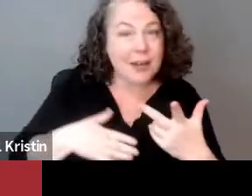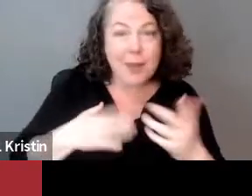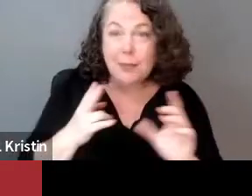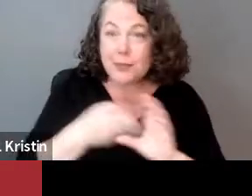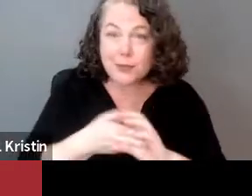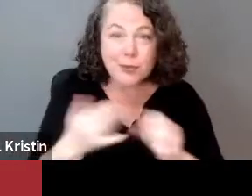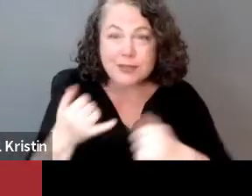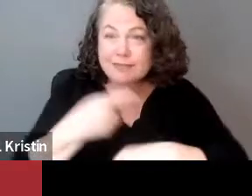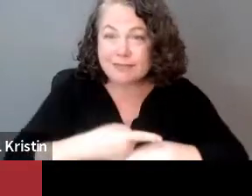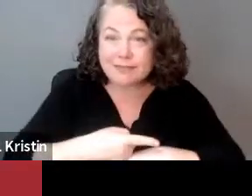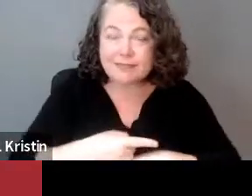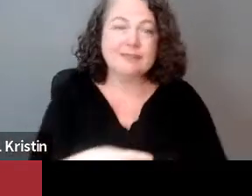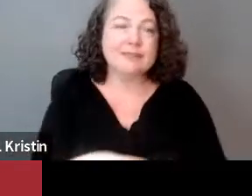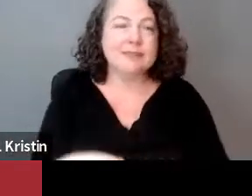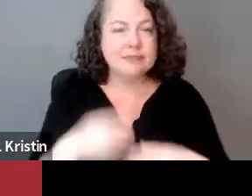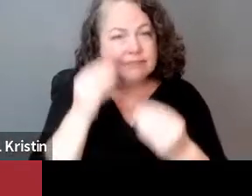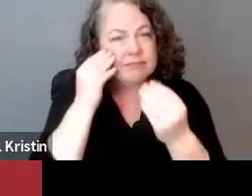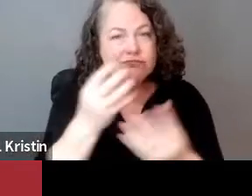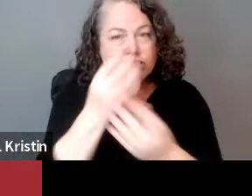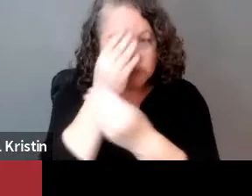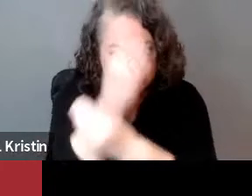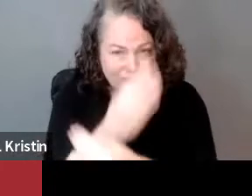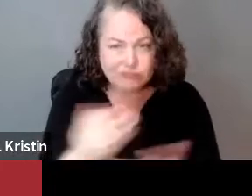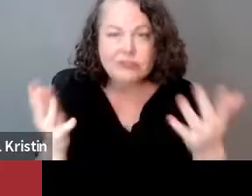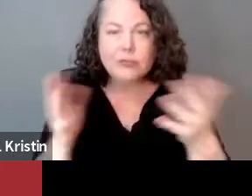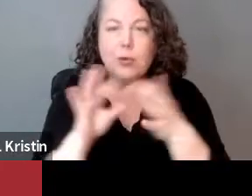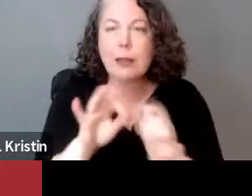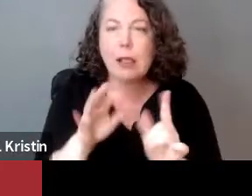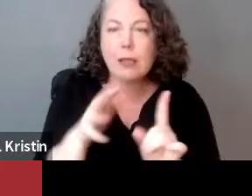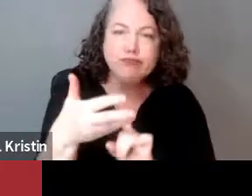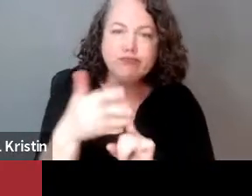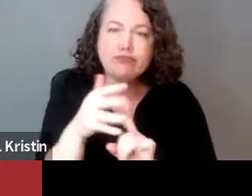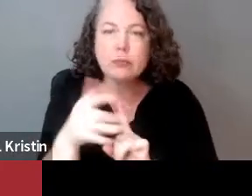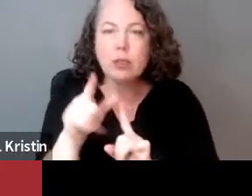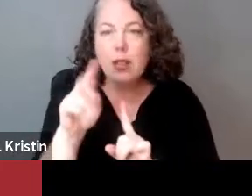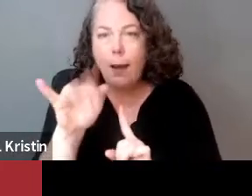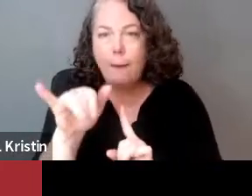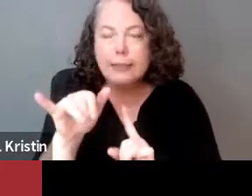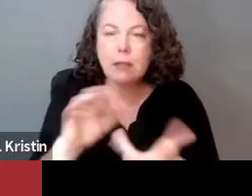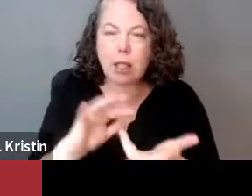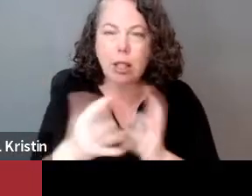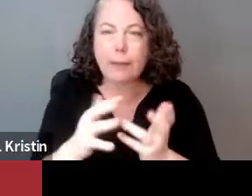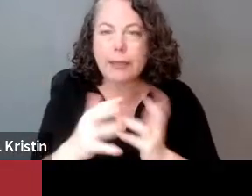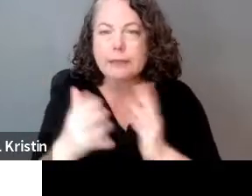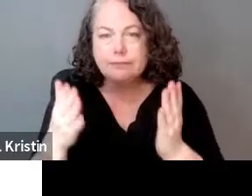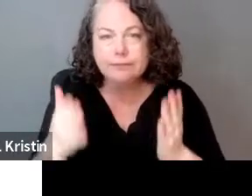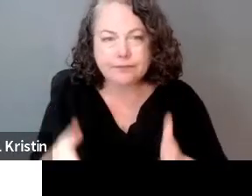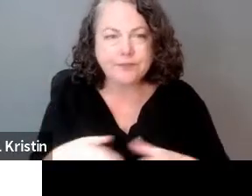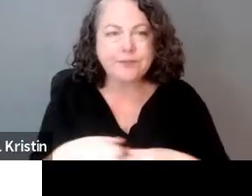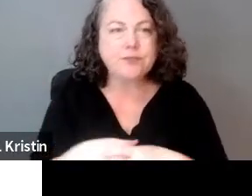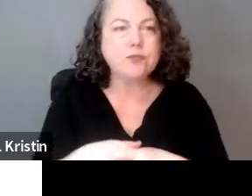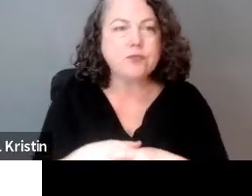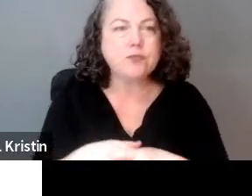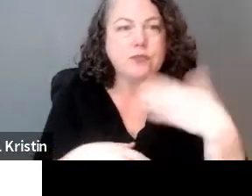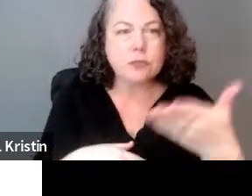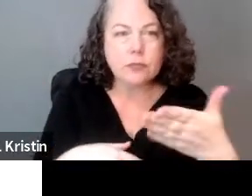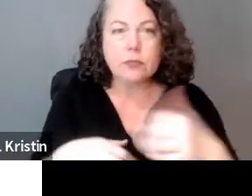and share a little bit about lobbying. So next slide, please.